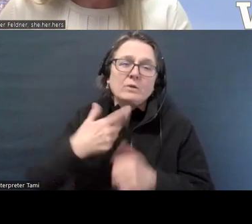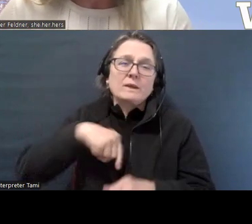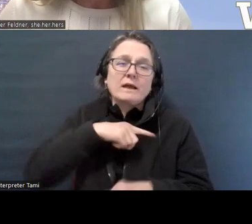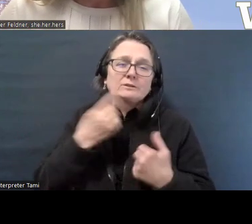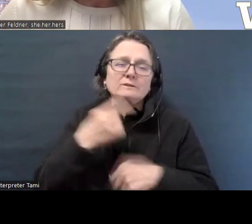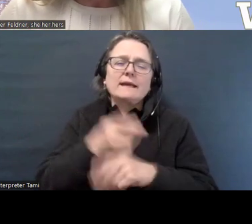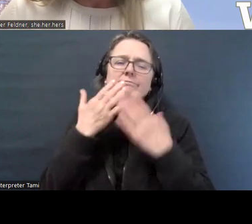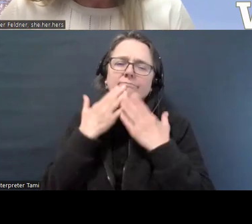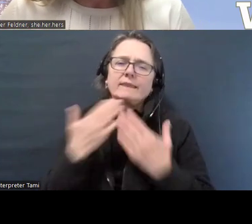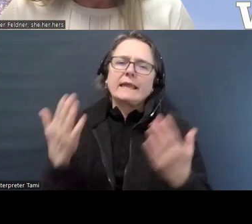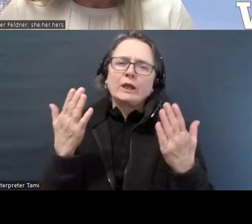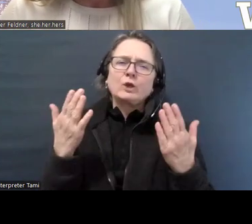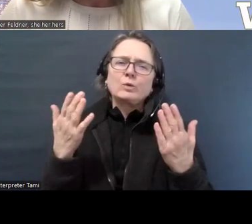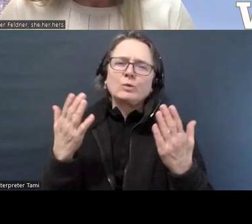All right. Bye.